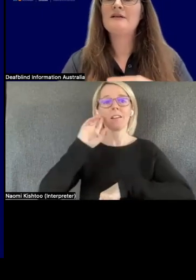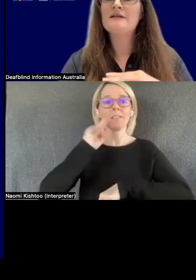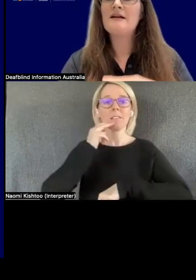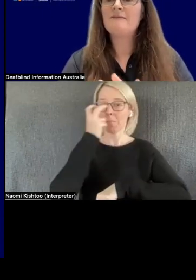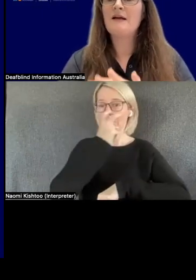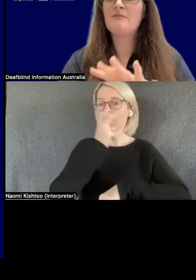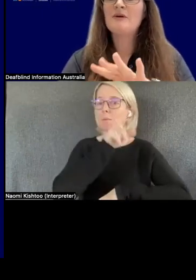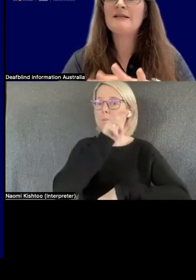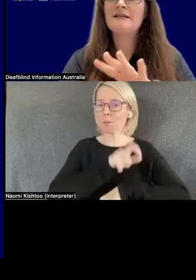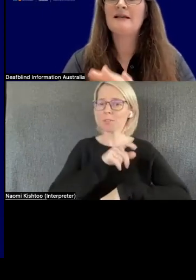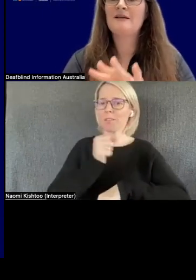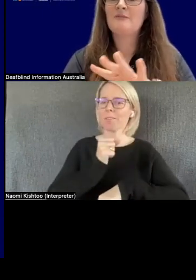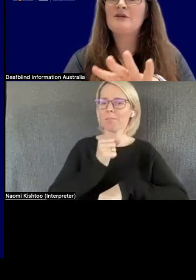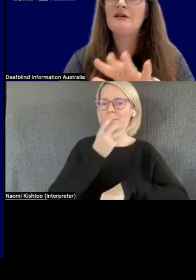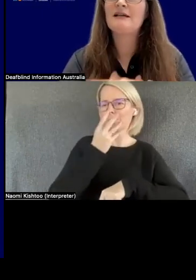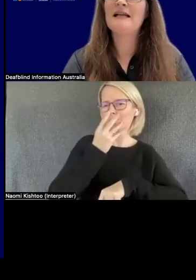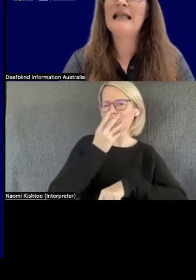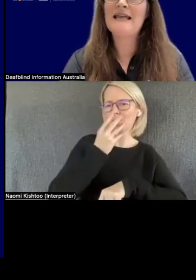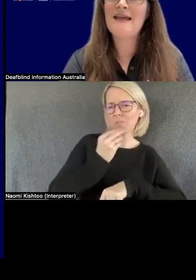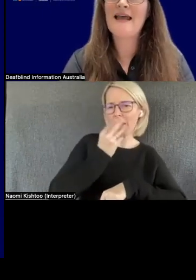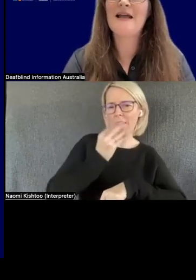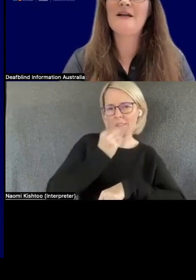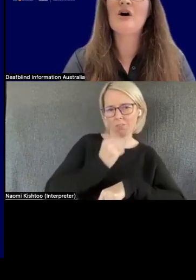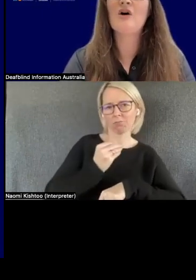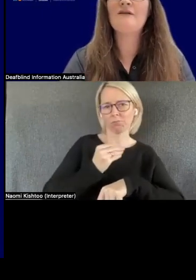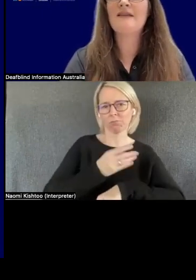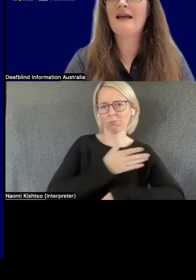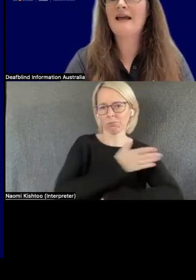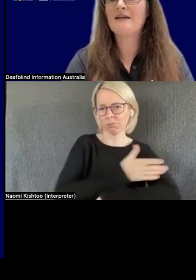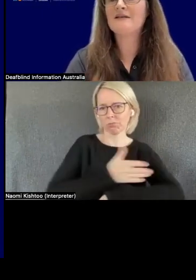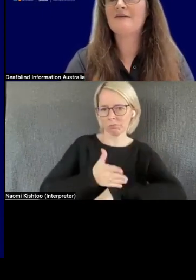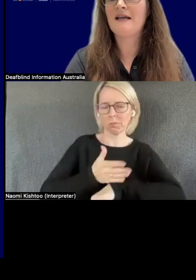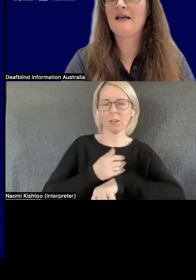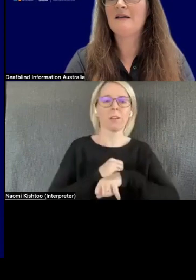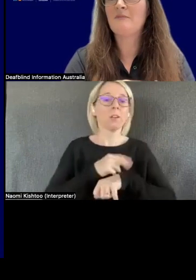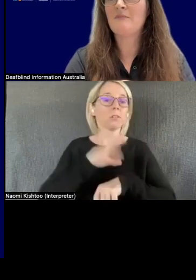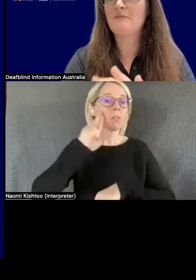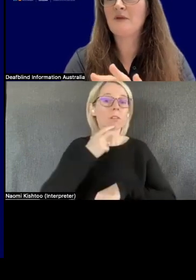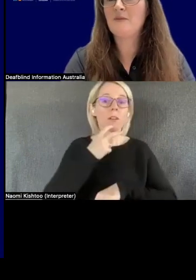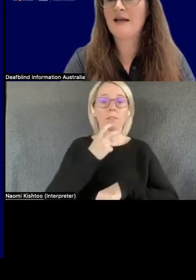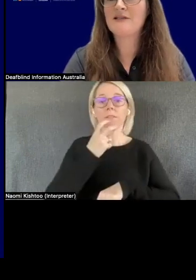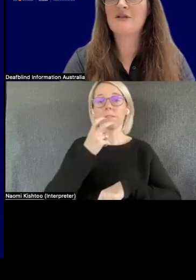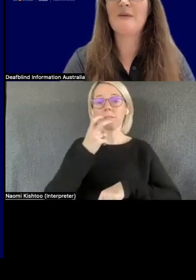the deafblind person has an opportunity to lay their hand over the hand of their communication